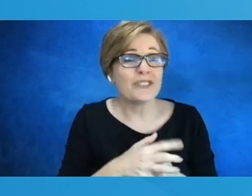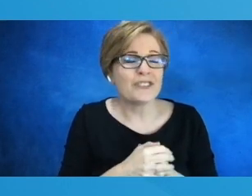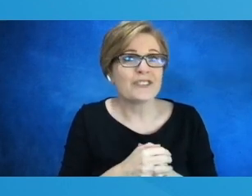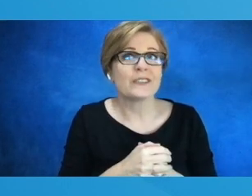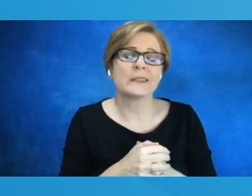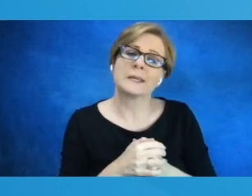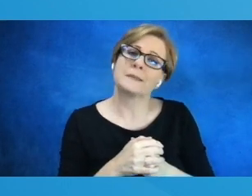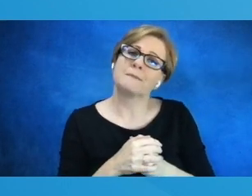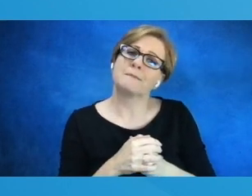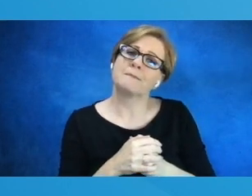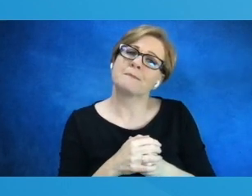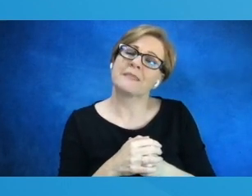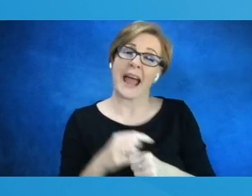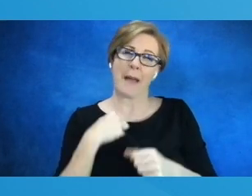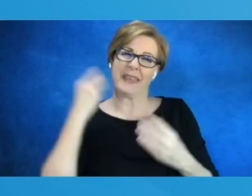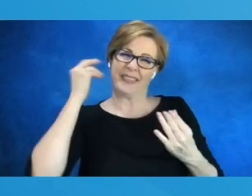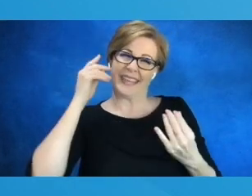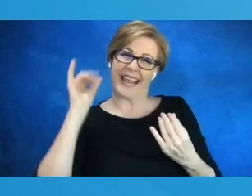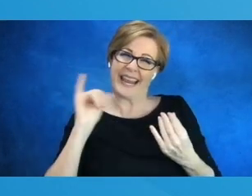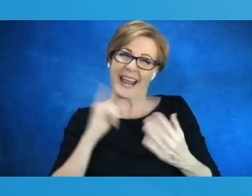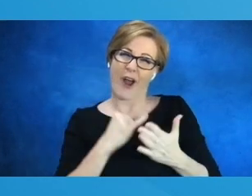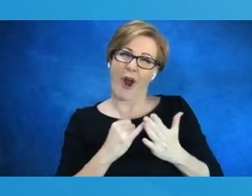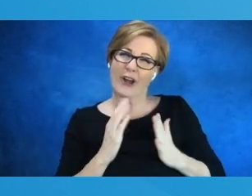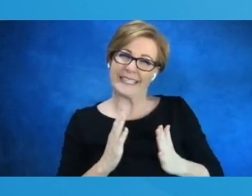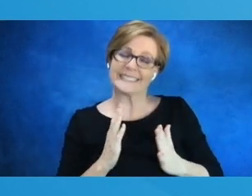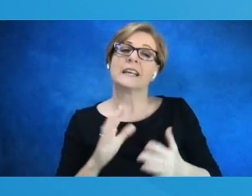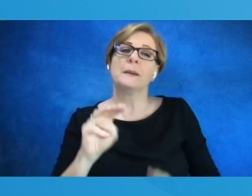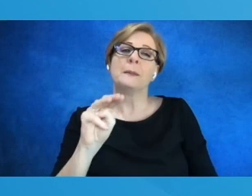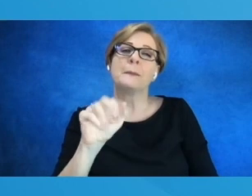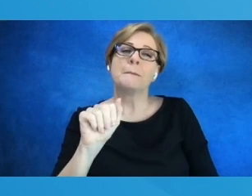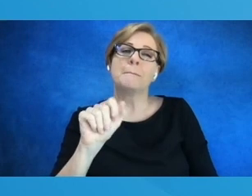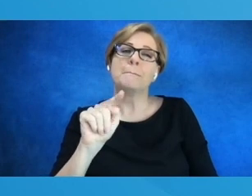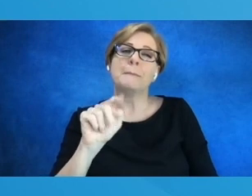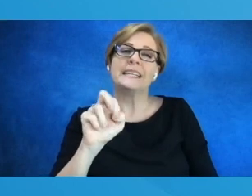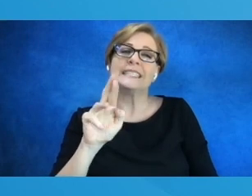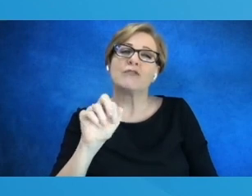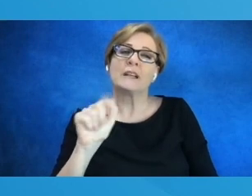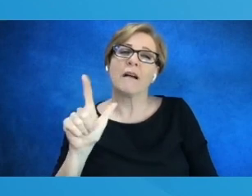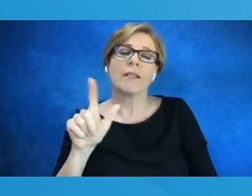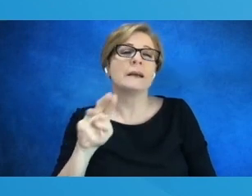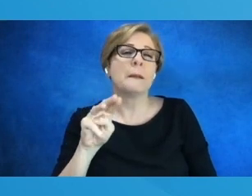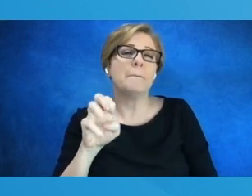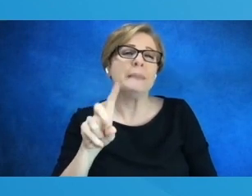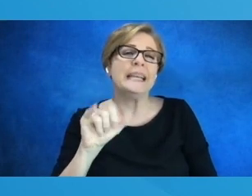Thinking like an artist. I'm thinking about the materials and the mediums both artists are choosing.